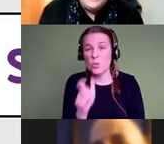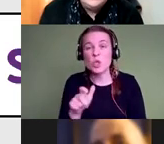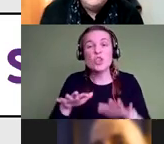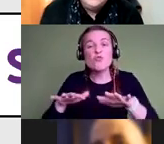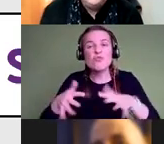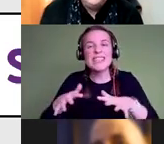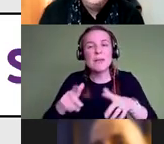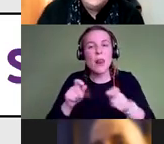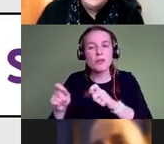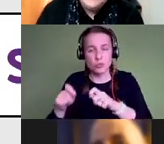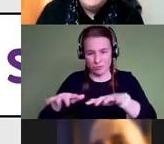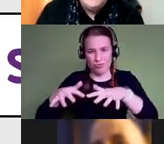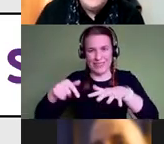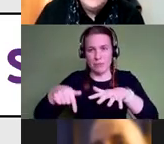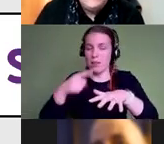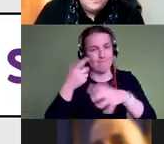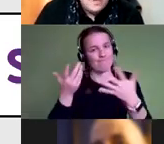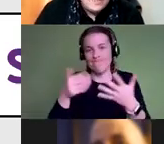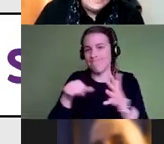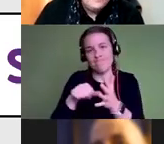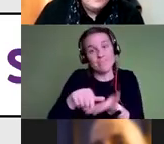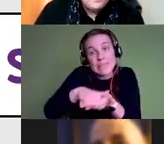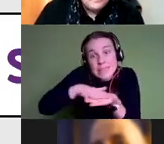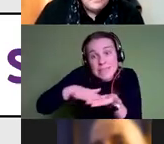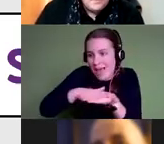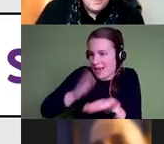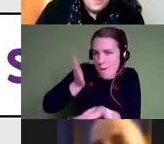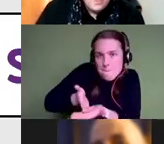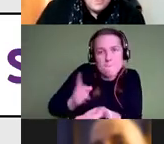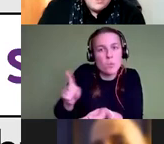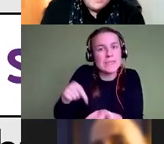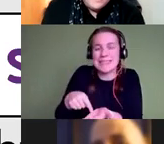discrimination act of Parliament promotes